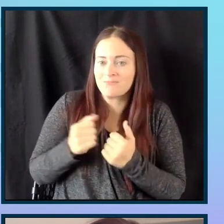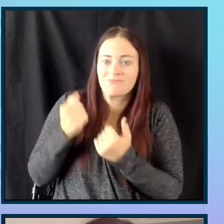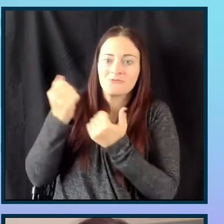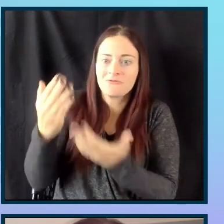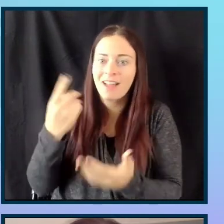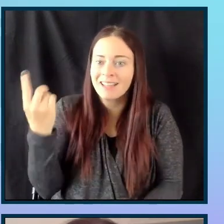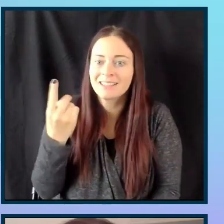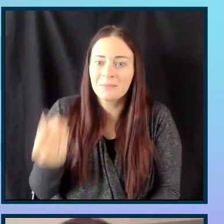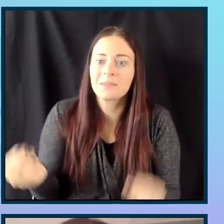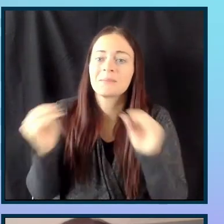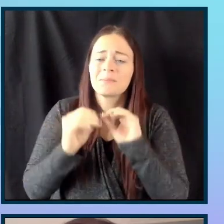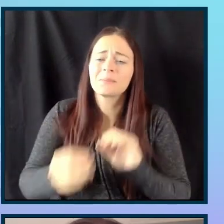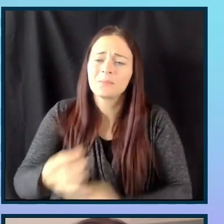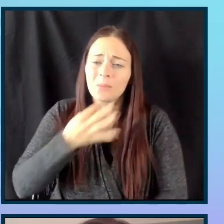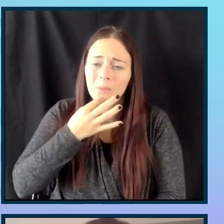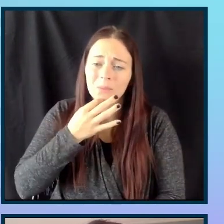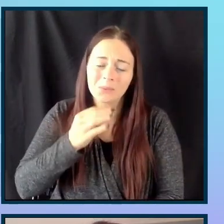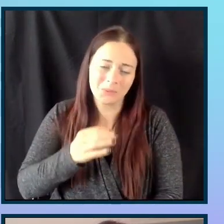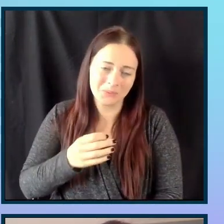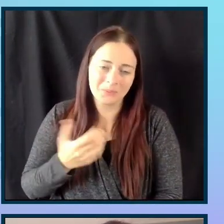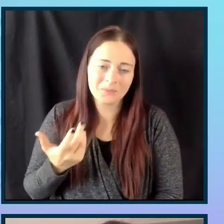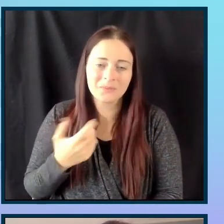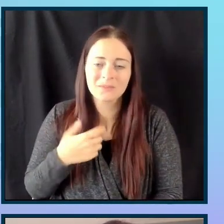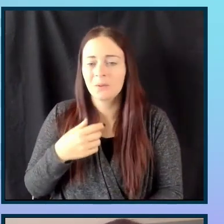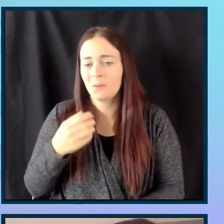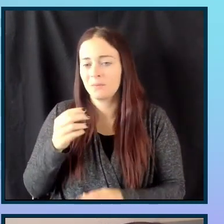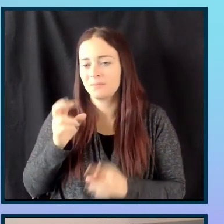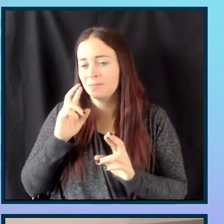direction the working group's gonna take within a few months or so.